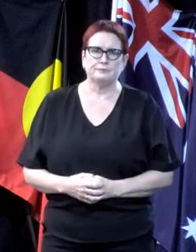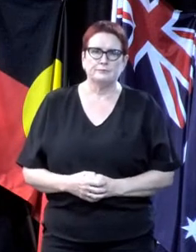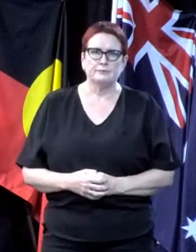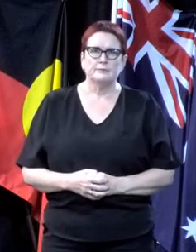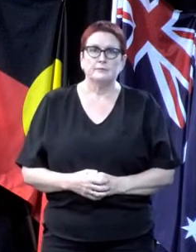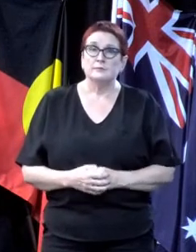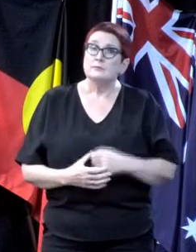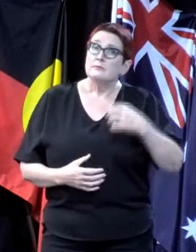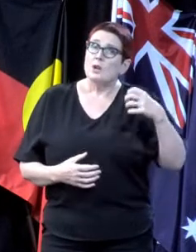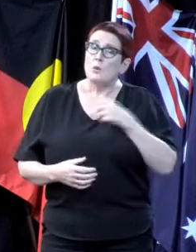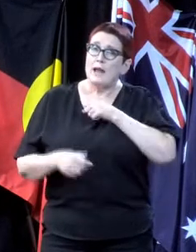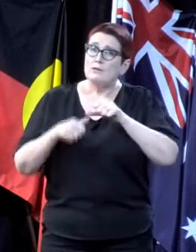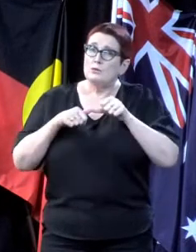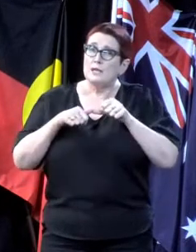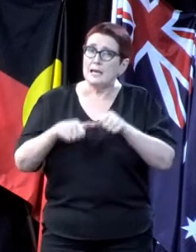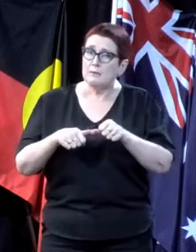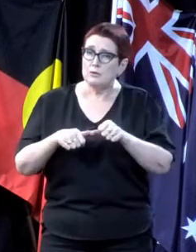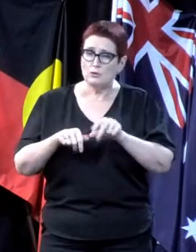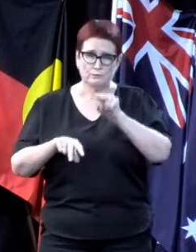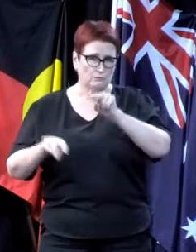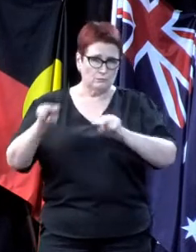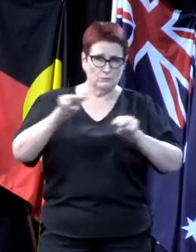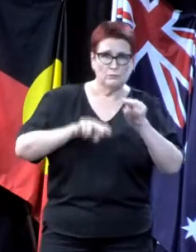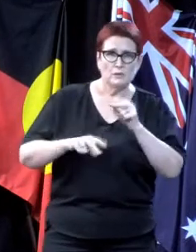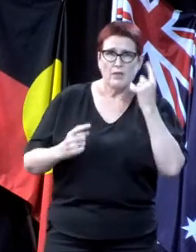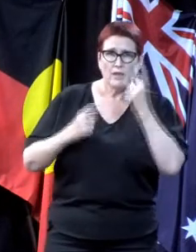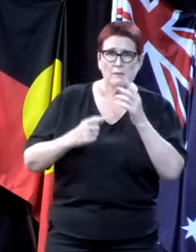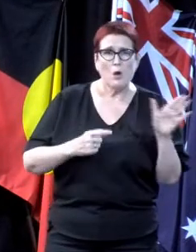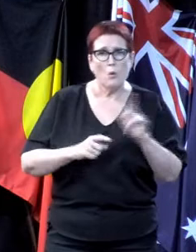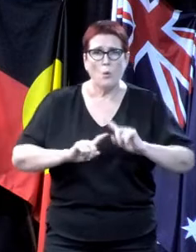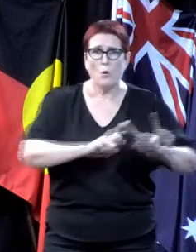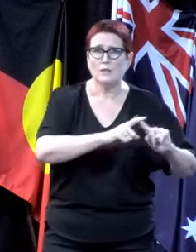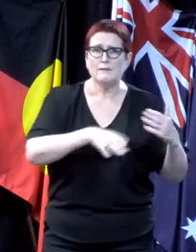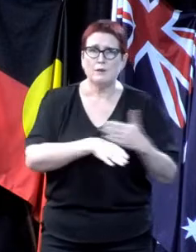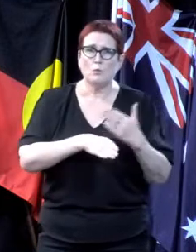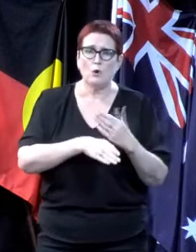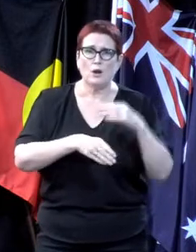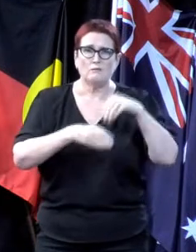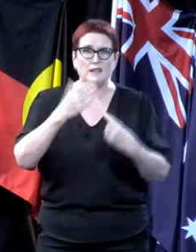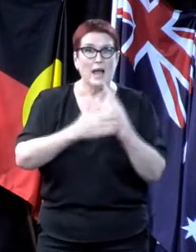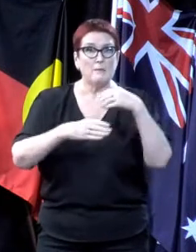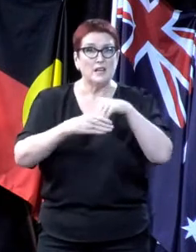objectively consider all practices that occur in the system level, and as I’m sure you could imagine, the Department of Education